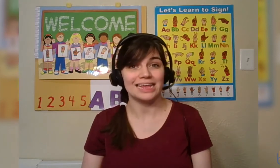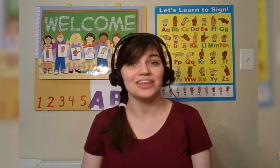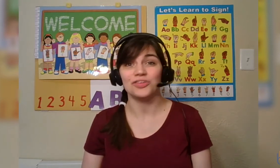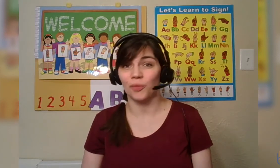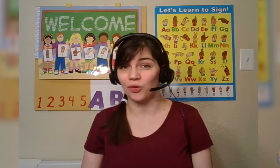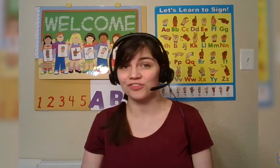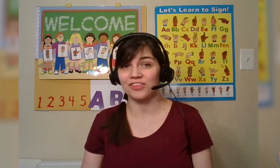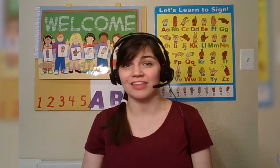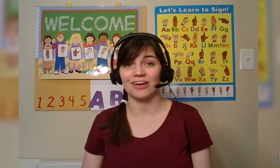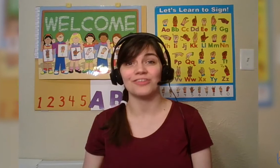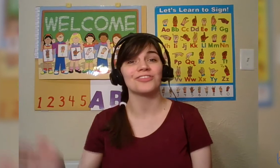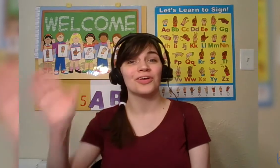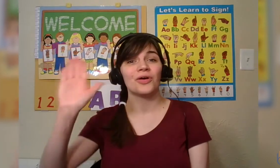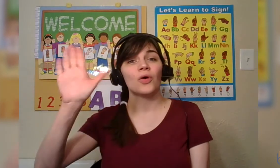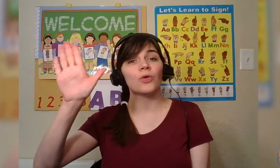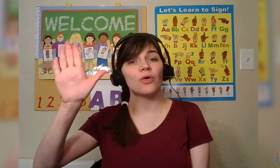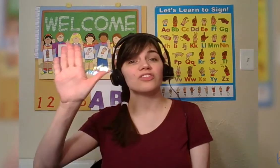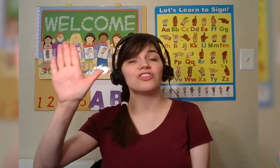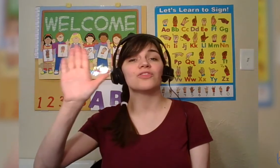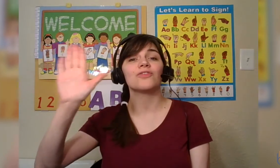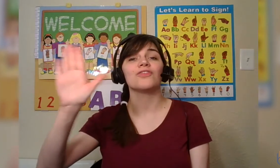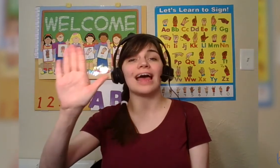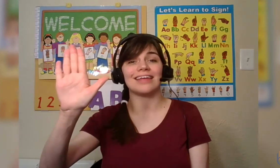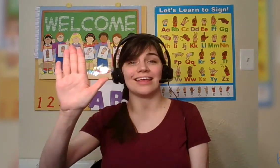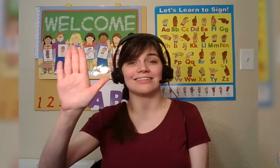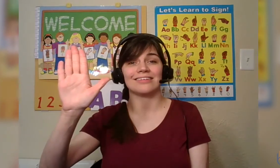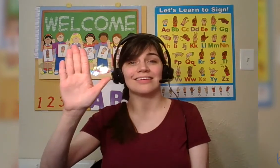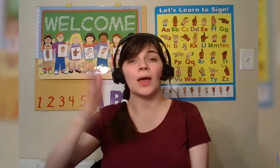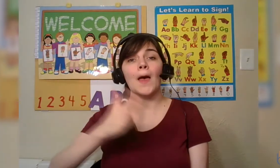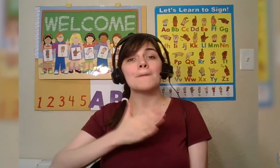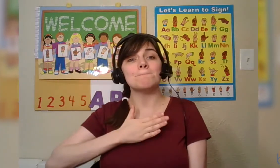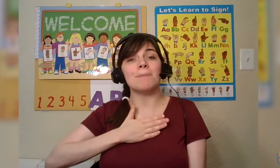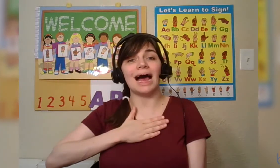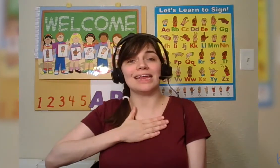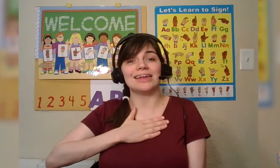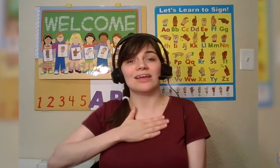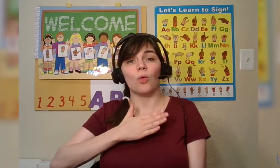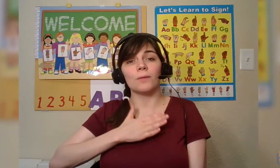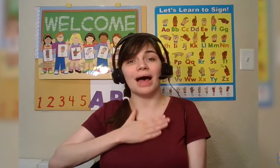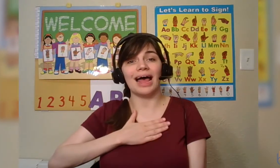yours, theirs," we're going to use a flat hand. Mine or my.